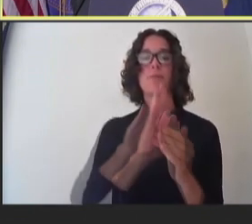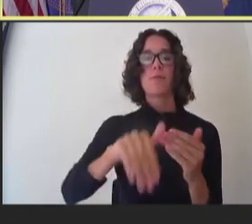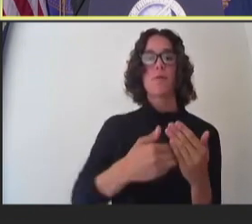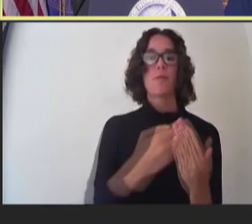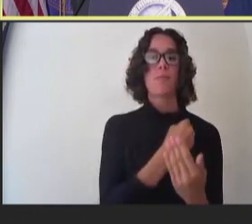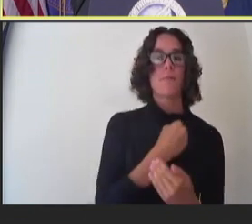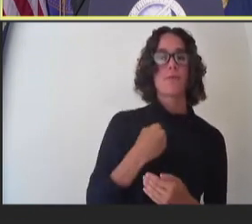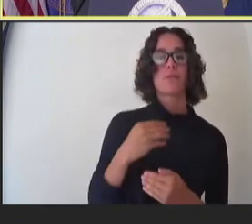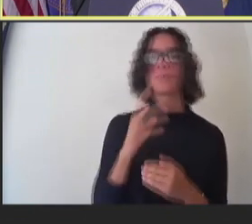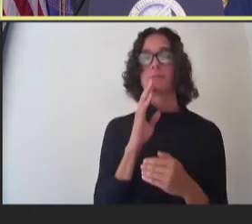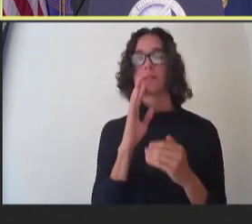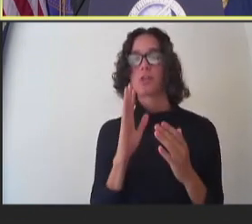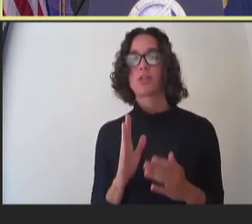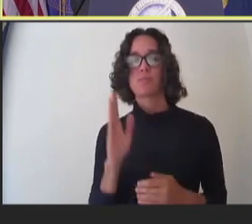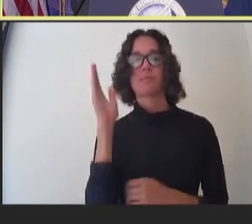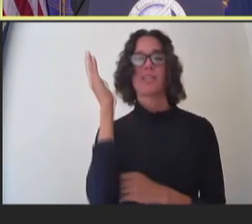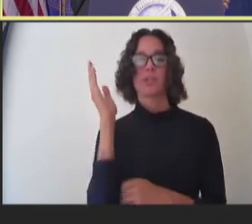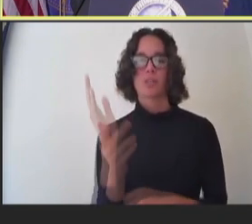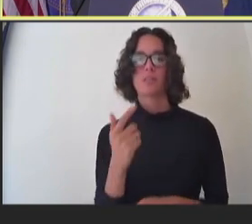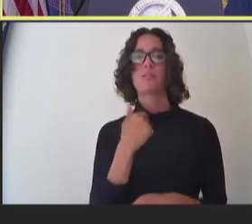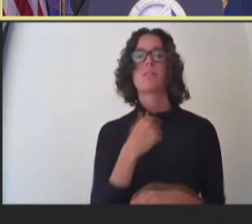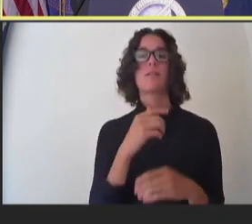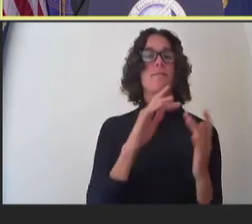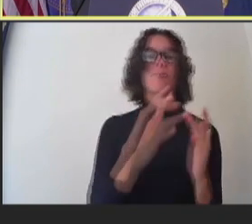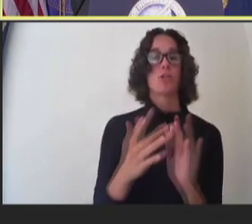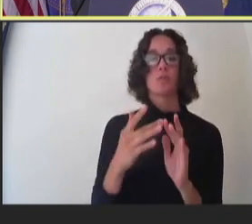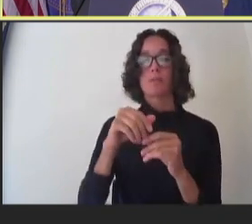identify themselves before speaking if I don't acknowledge you by name and giving